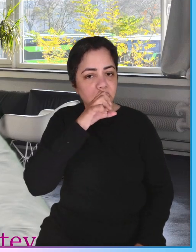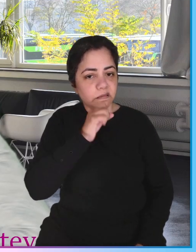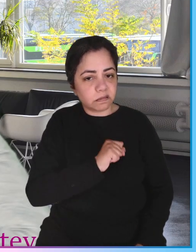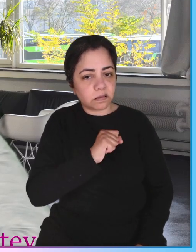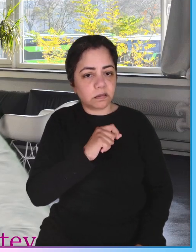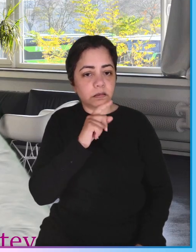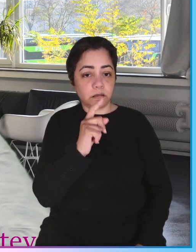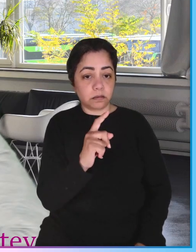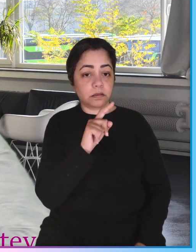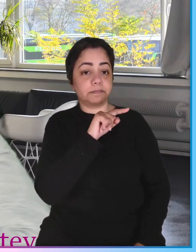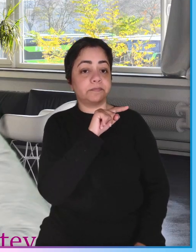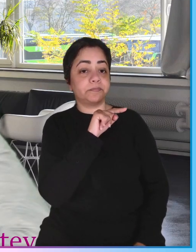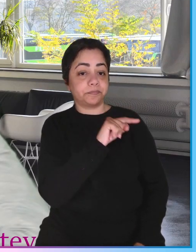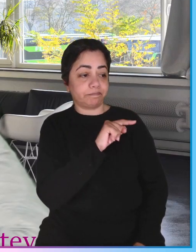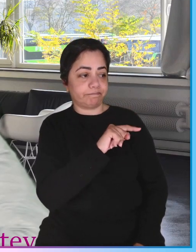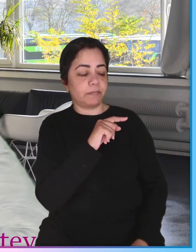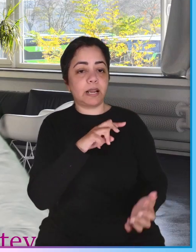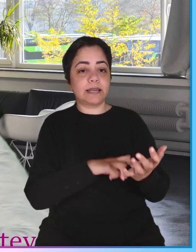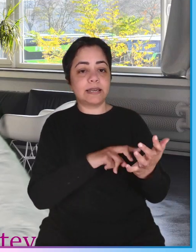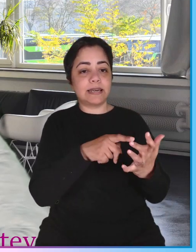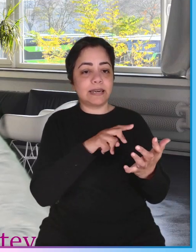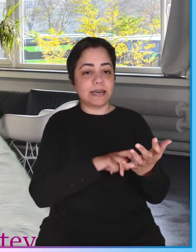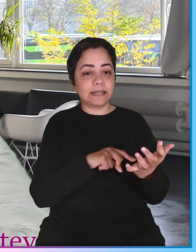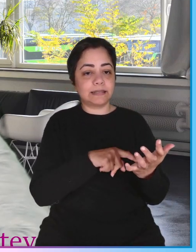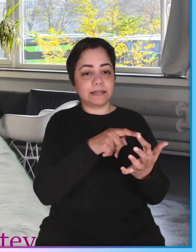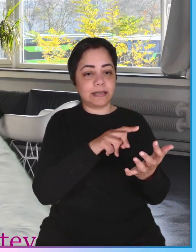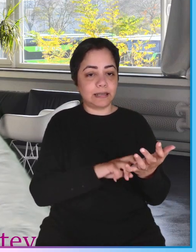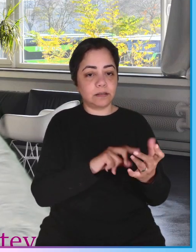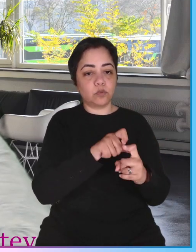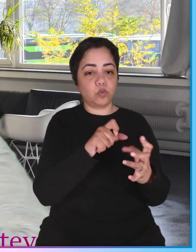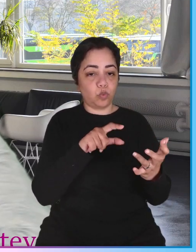and would bring out his Nintendo to his garage